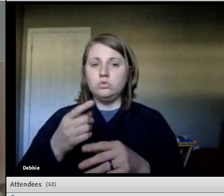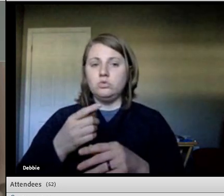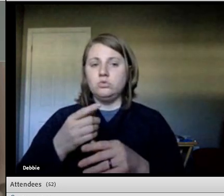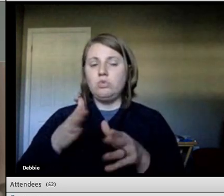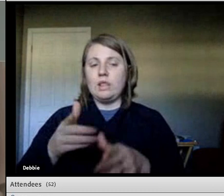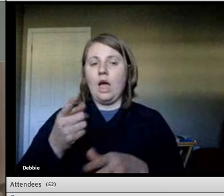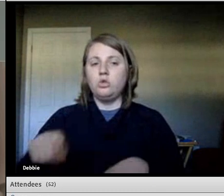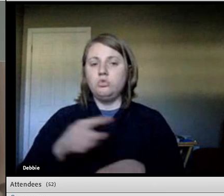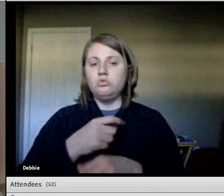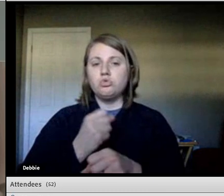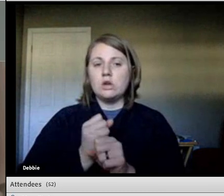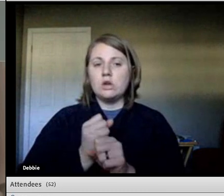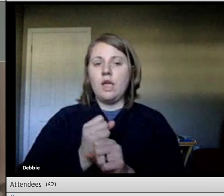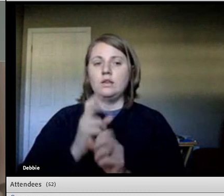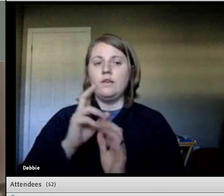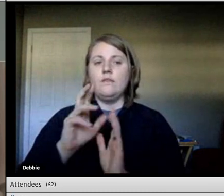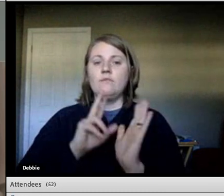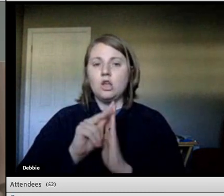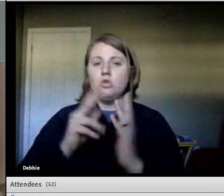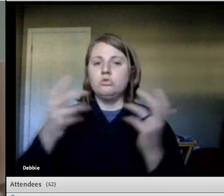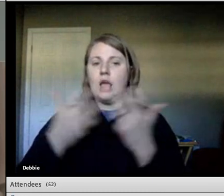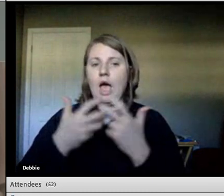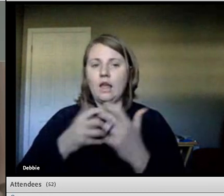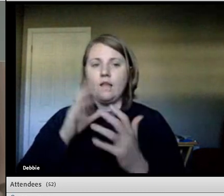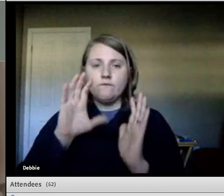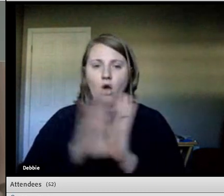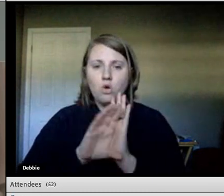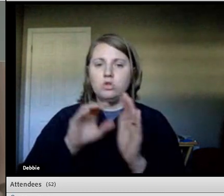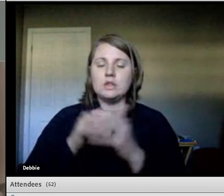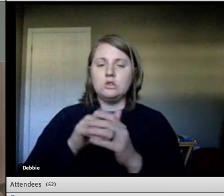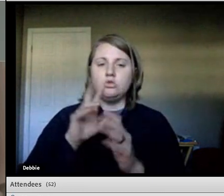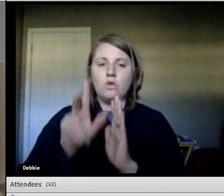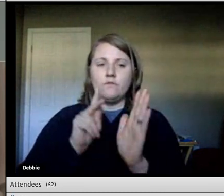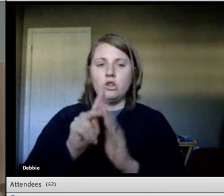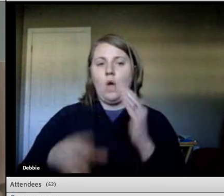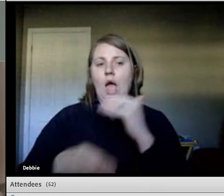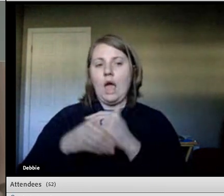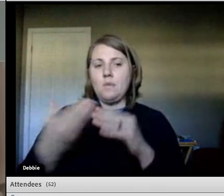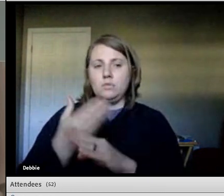add some music to it. The free version is very robust. The only thing is there's a little